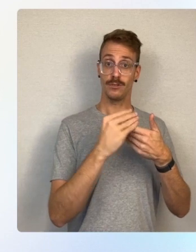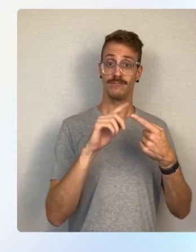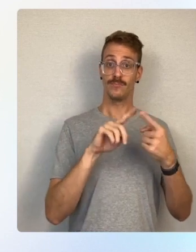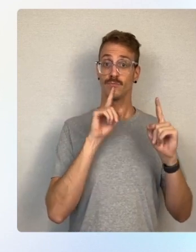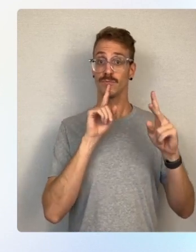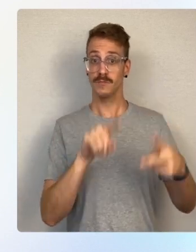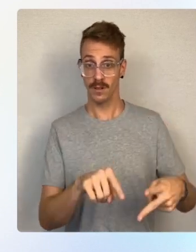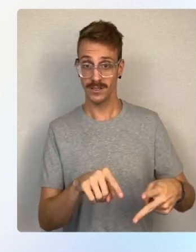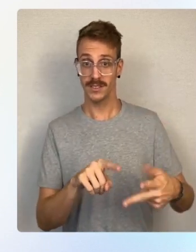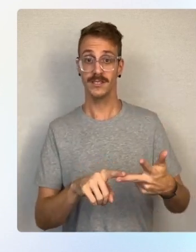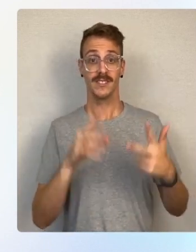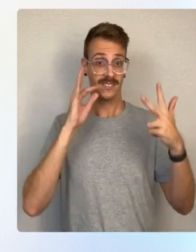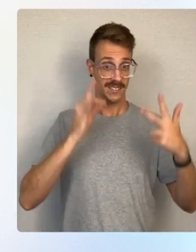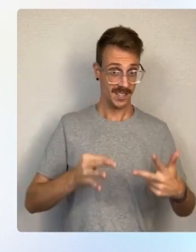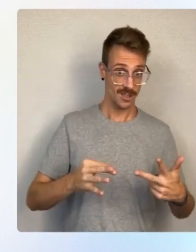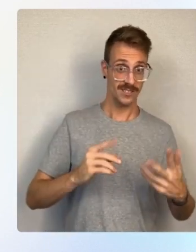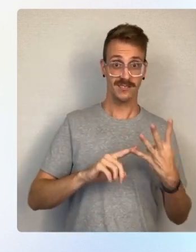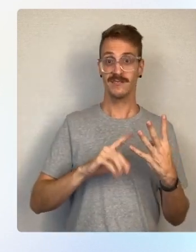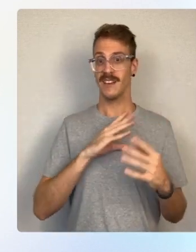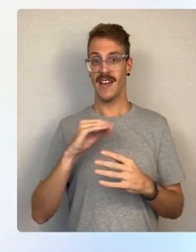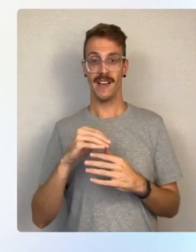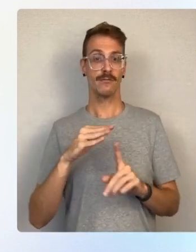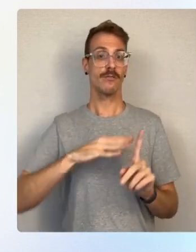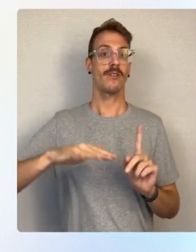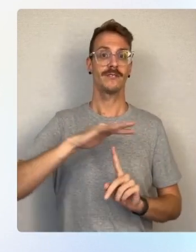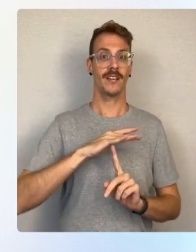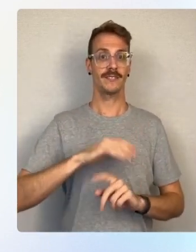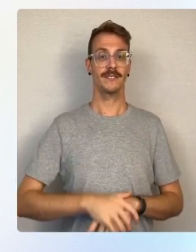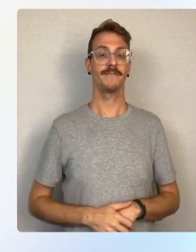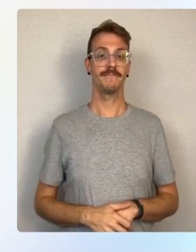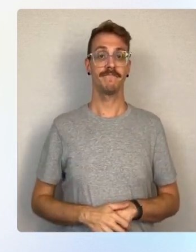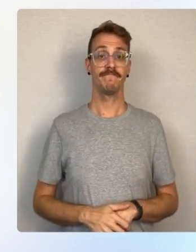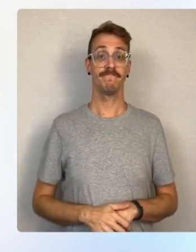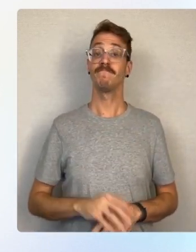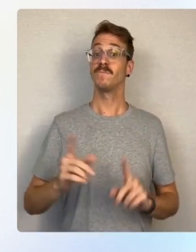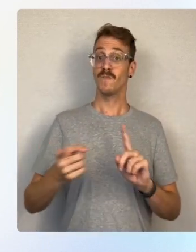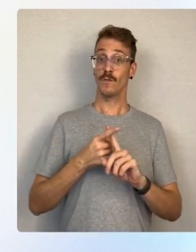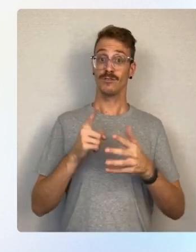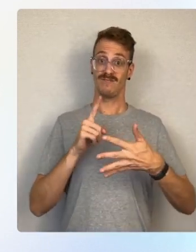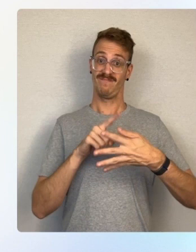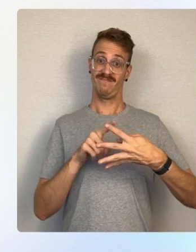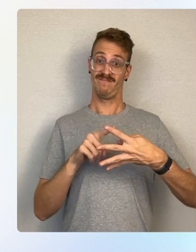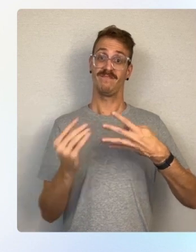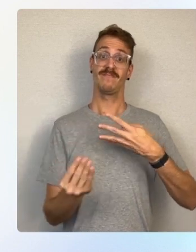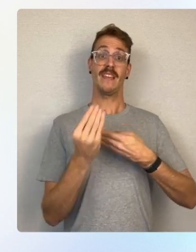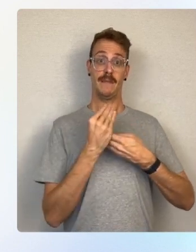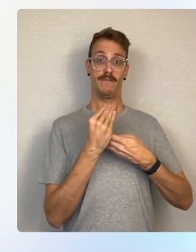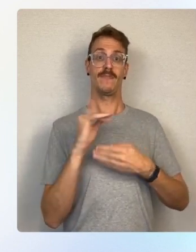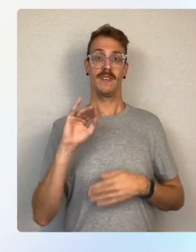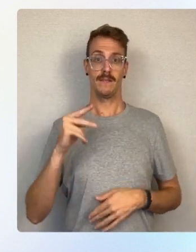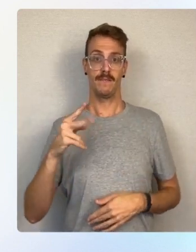Inputs, Responses, Decisions, and Context. First, Inputs.